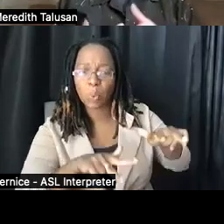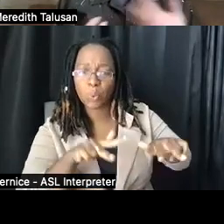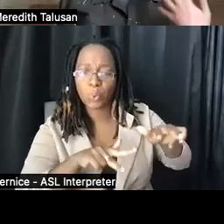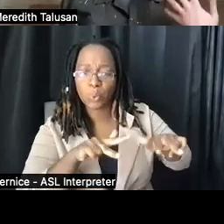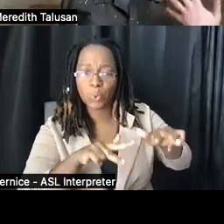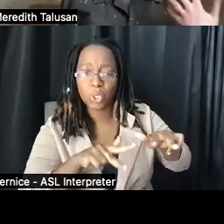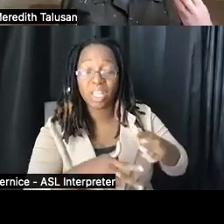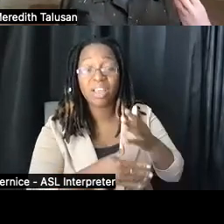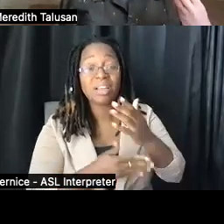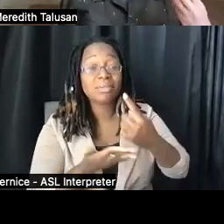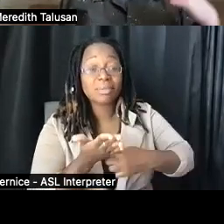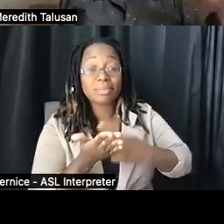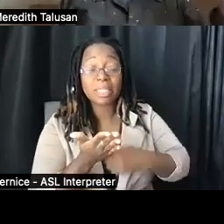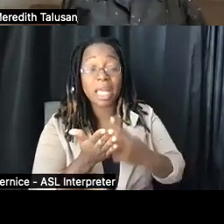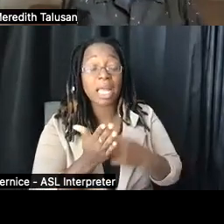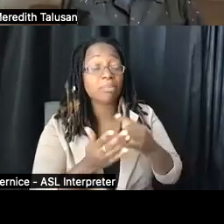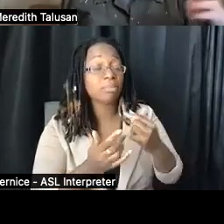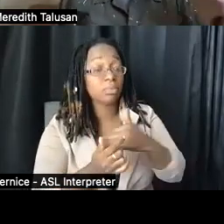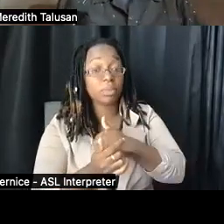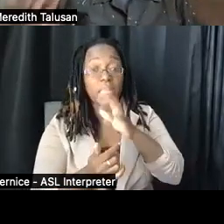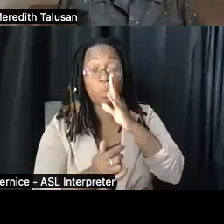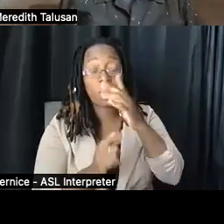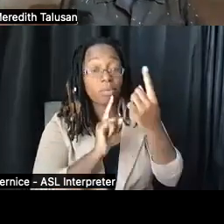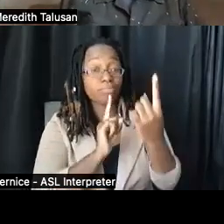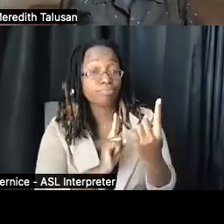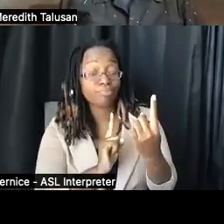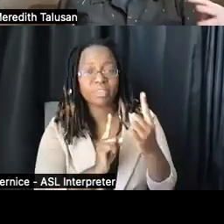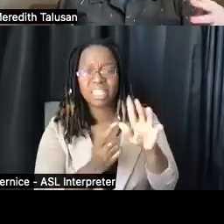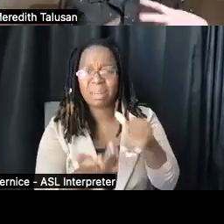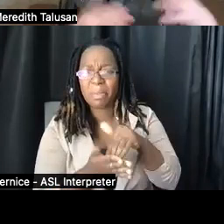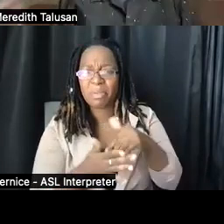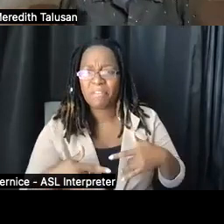And then also, it can feel like a turnoff for people